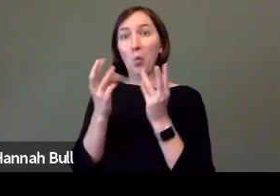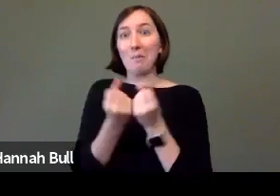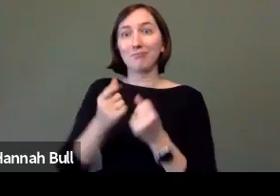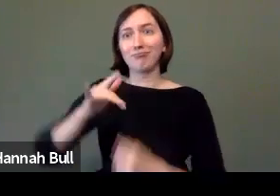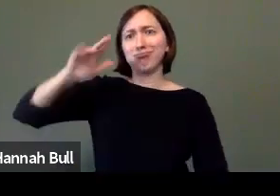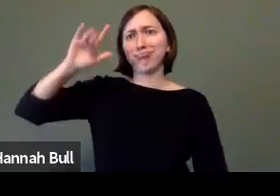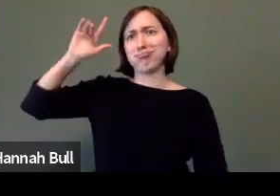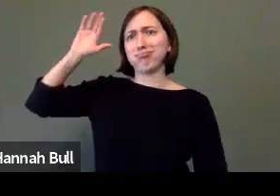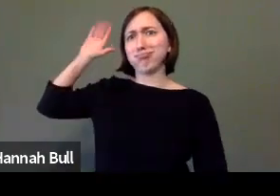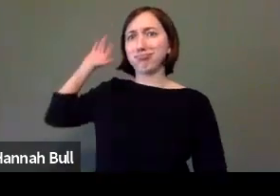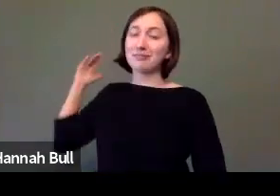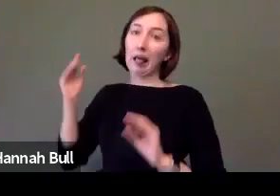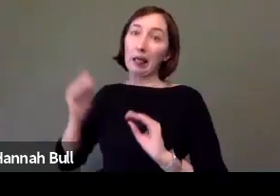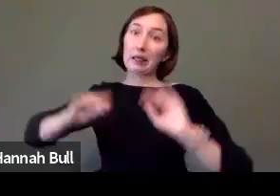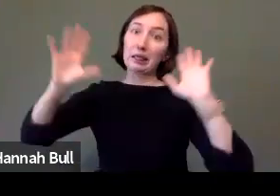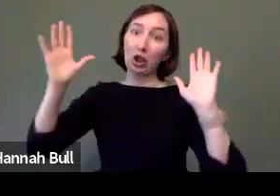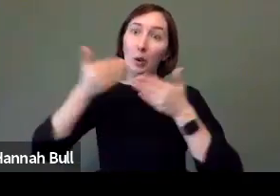since we're sitting beside each other.